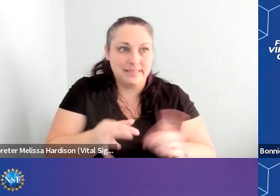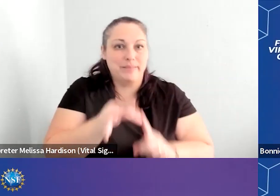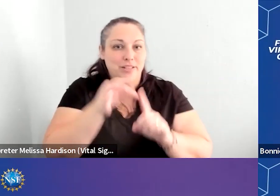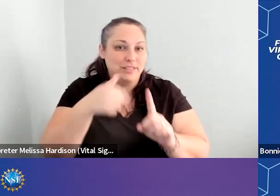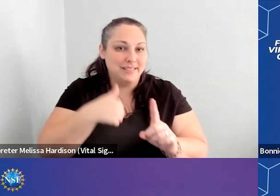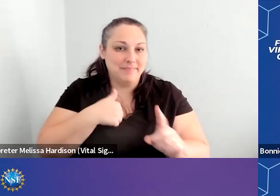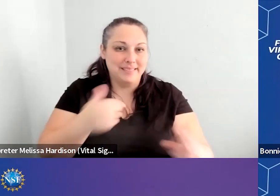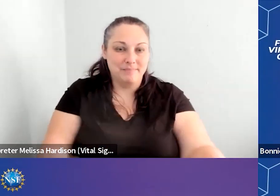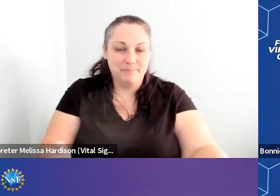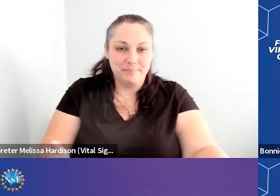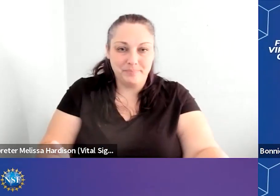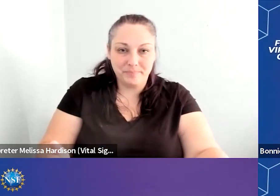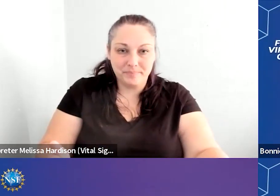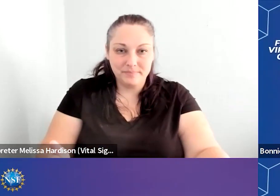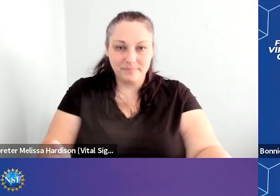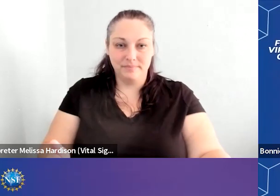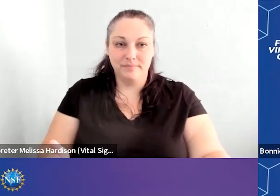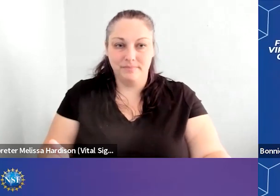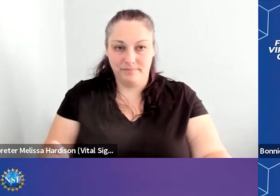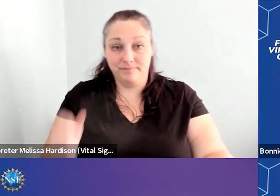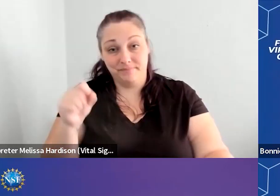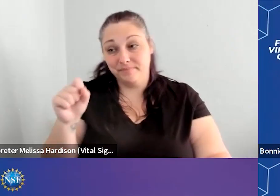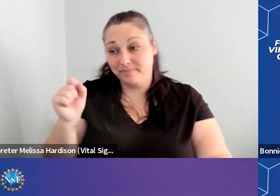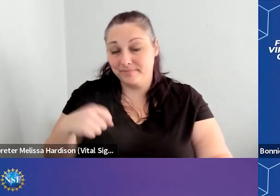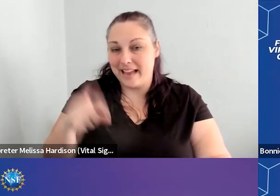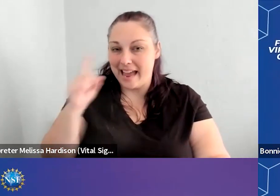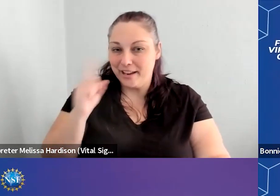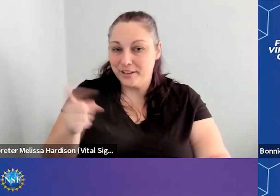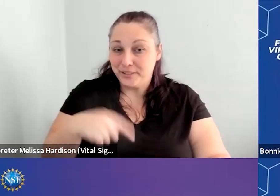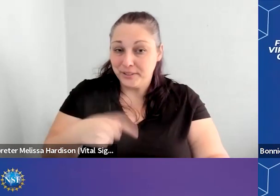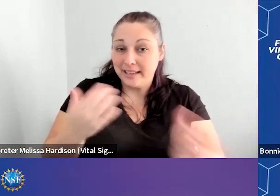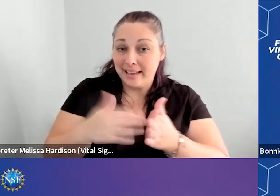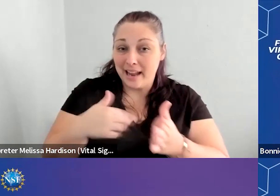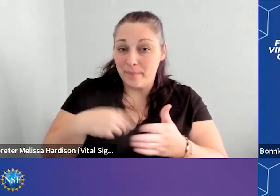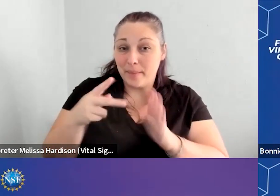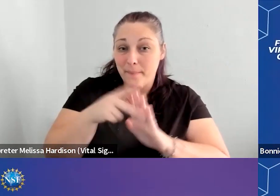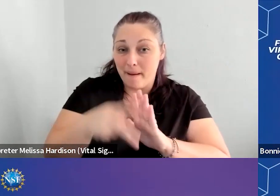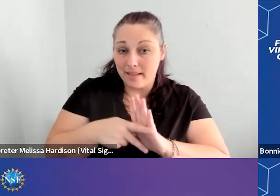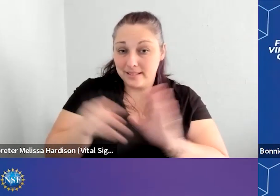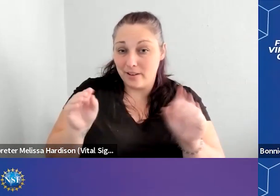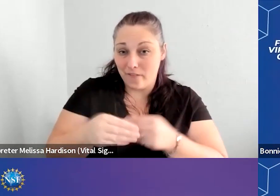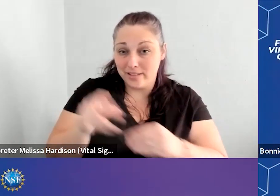I'm in the -- as I said I'm in the policy office at NSF, and we get, you know,